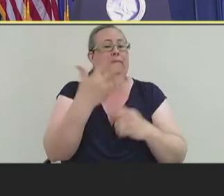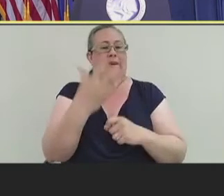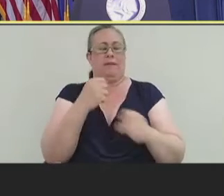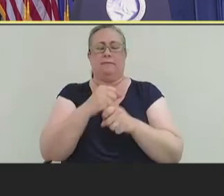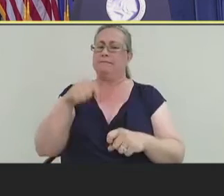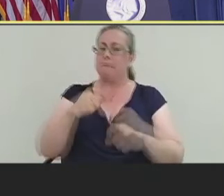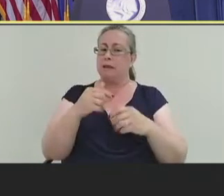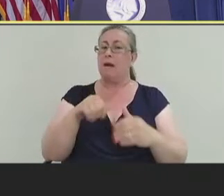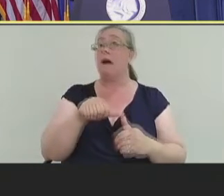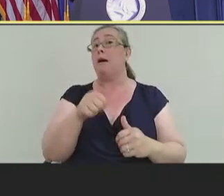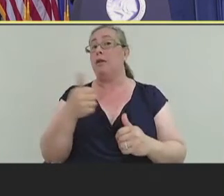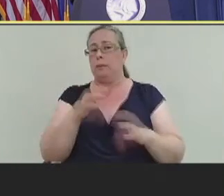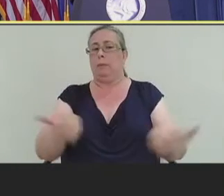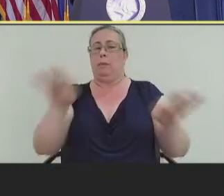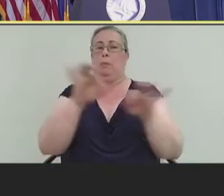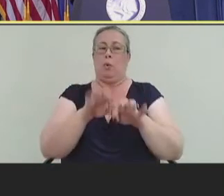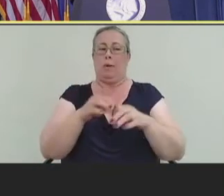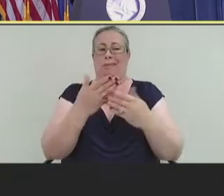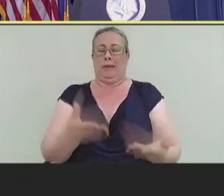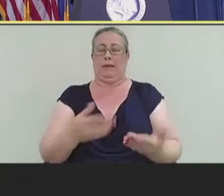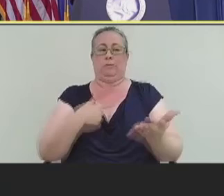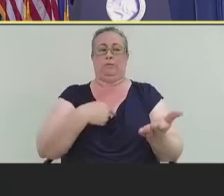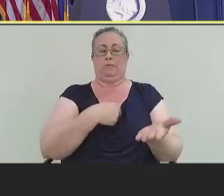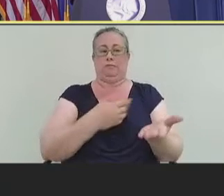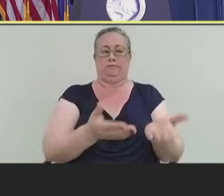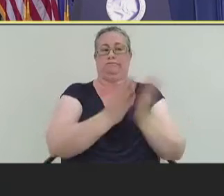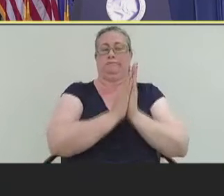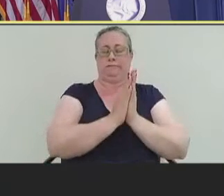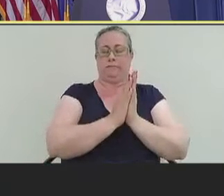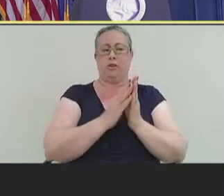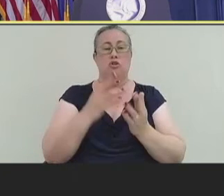the charge, and we look forward to hearing your recommendations. And write a short